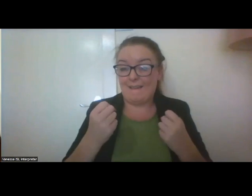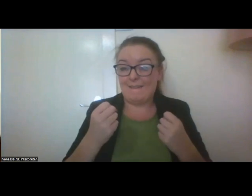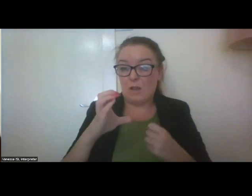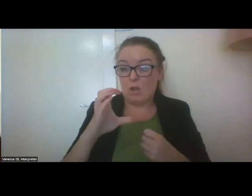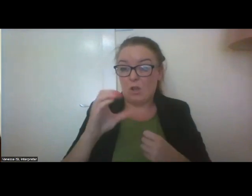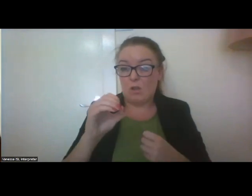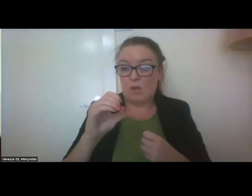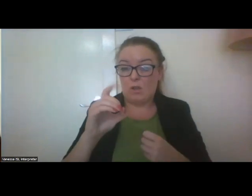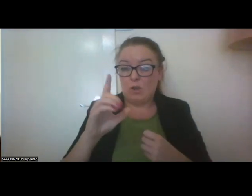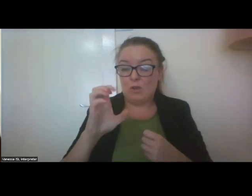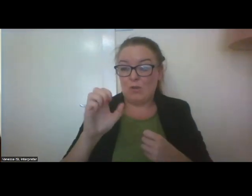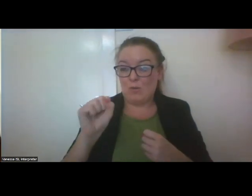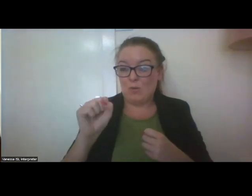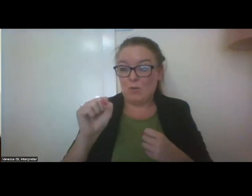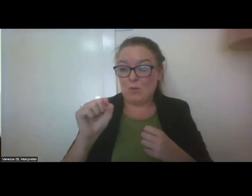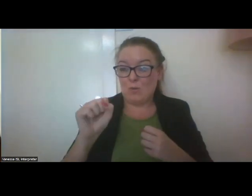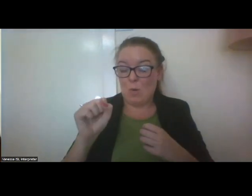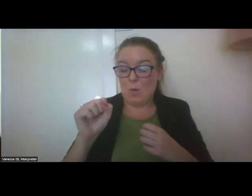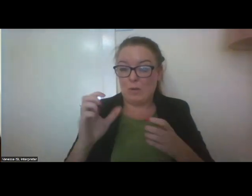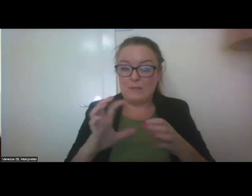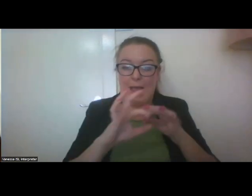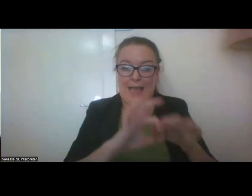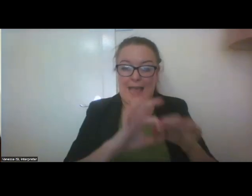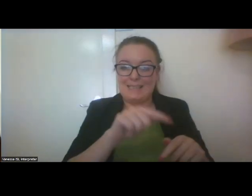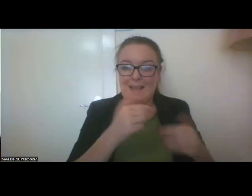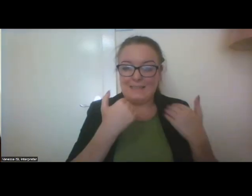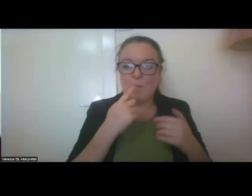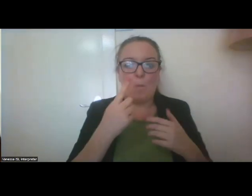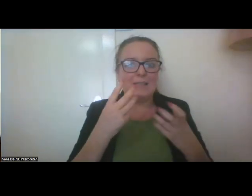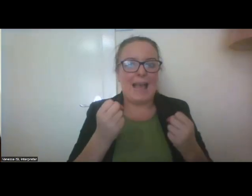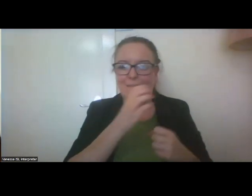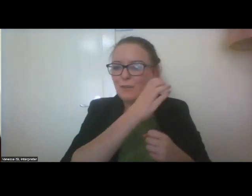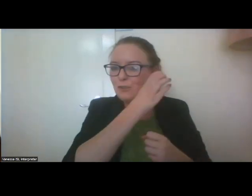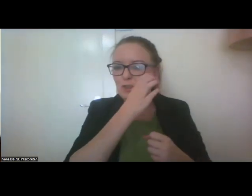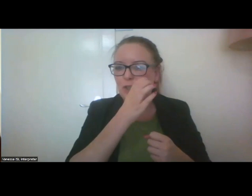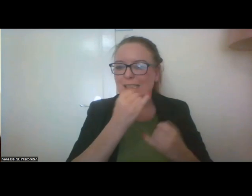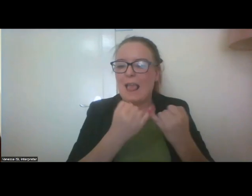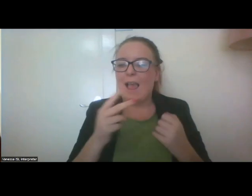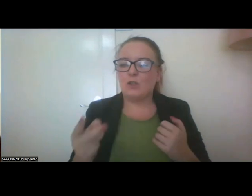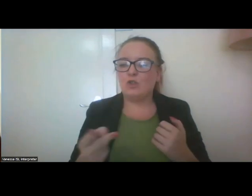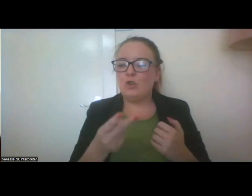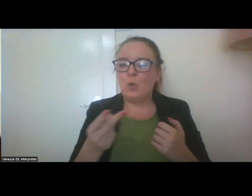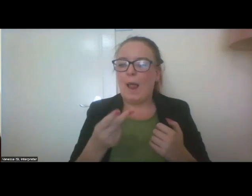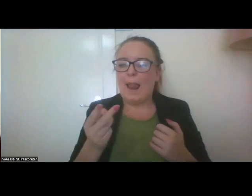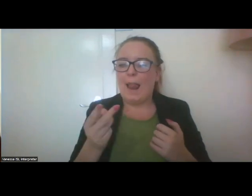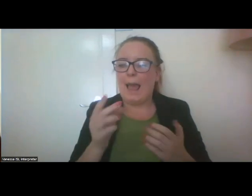..as you can imagine, which is a dual app clip. So, this is an app clip, which is in effect a QR code